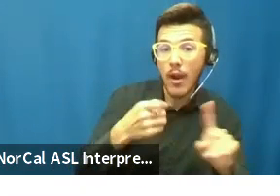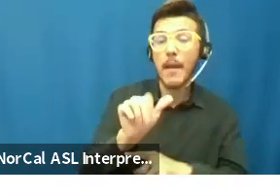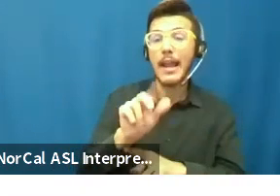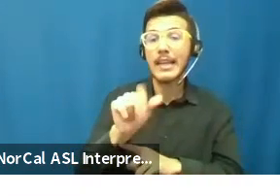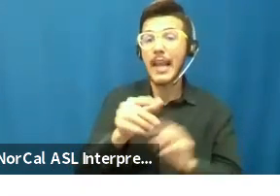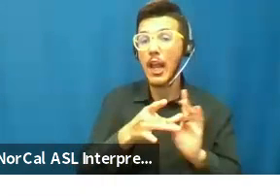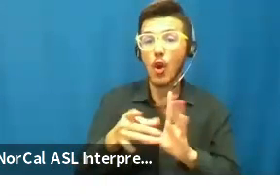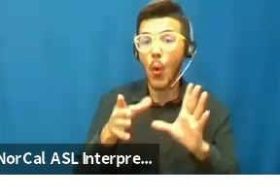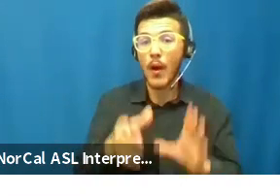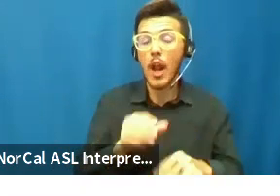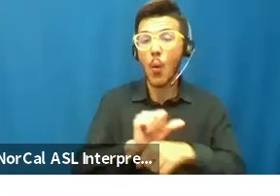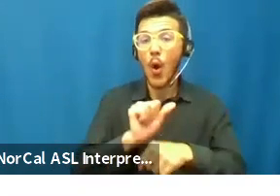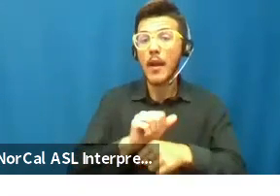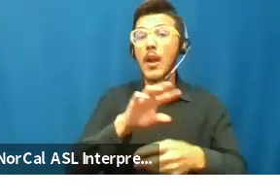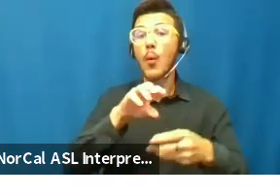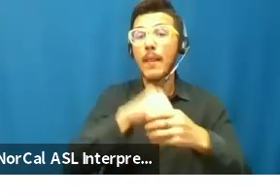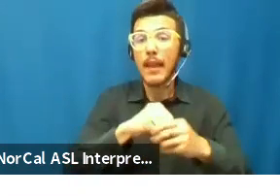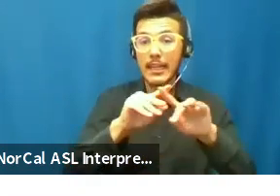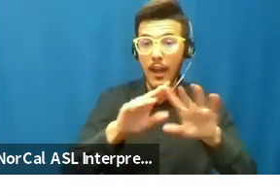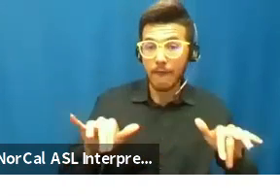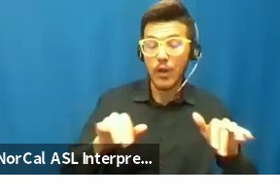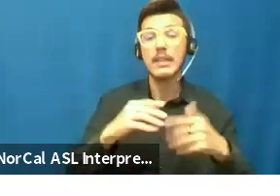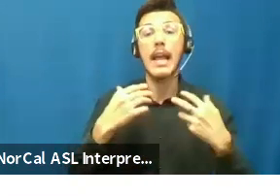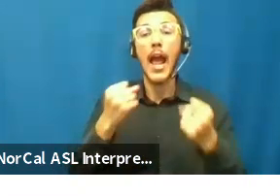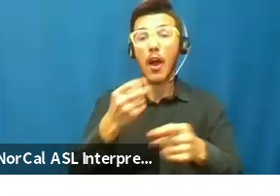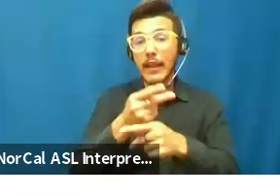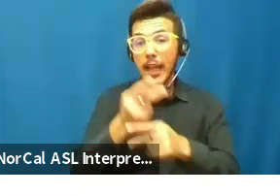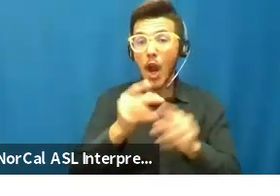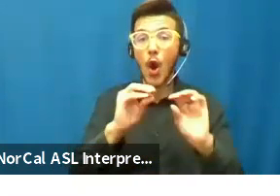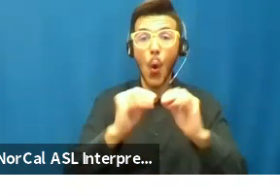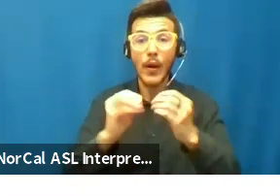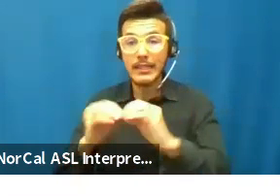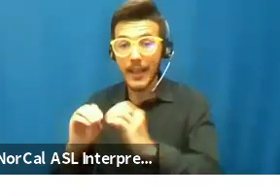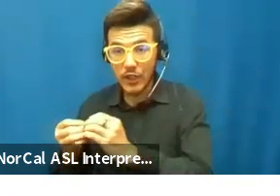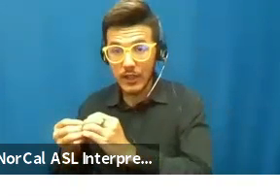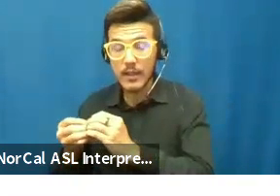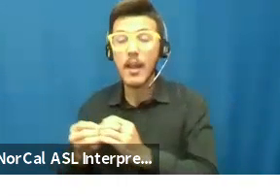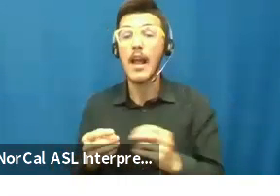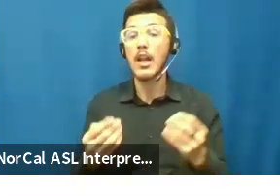within Diverse Healthcare Organization." A growing number of healthcare organizations